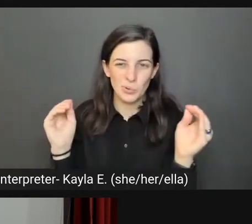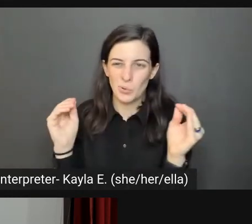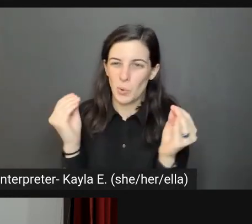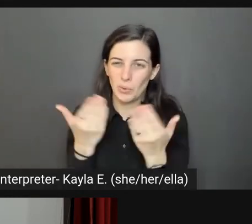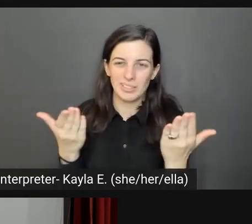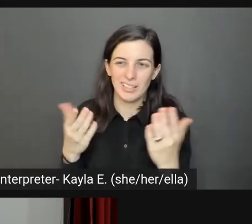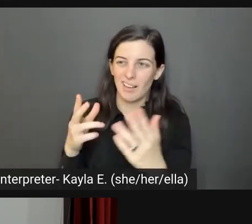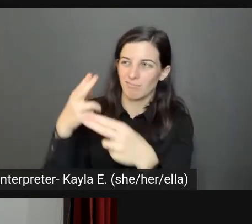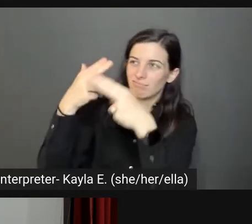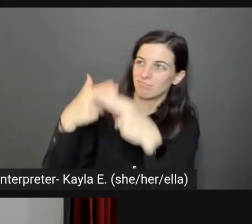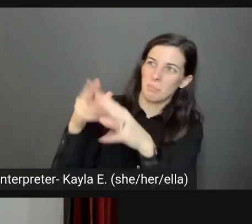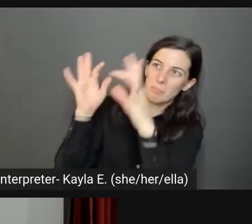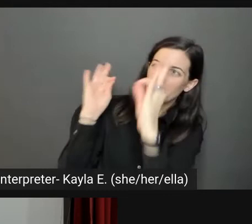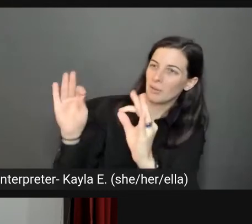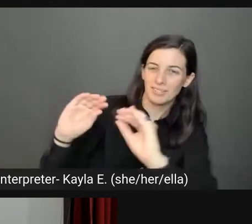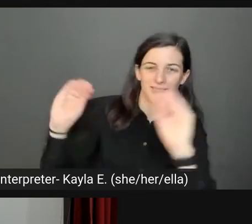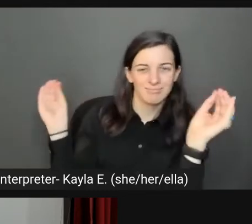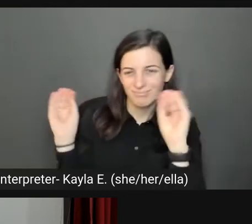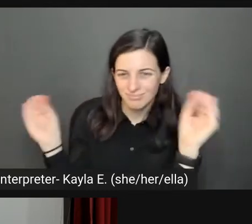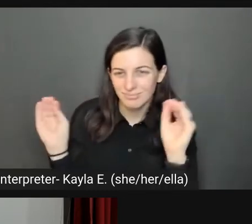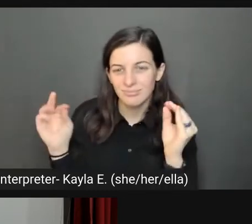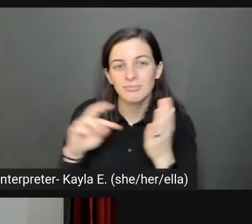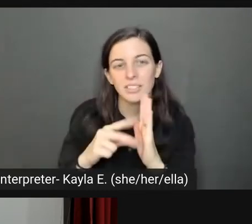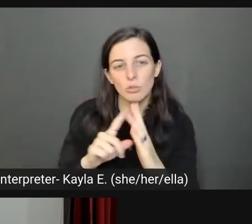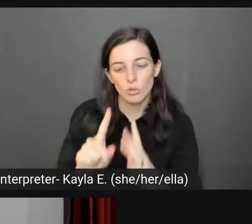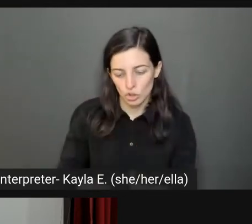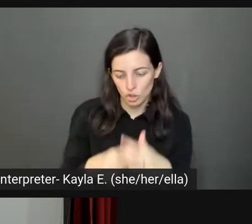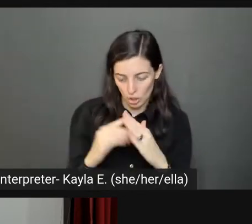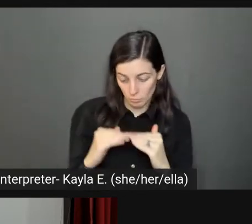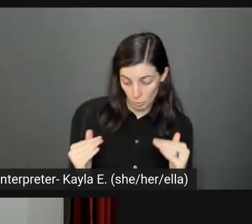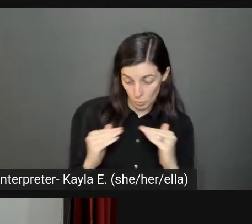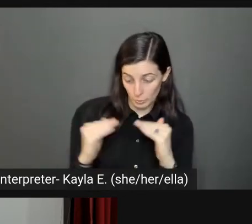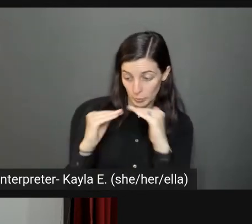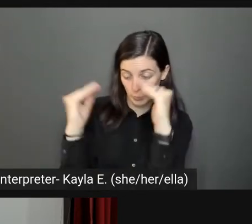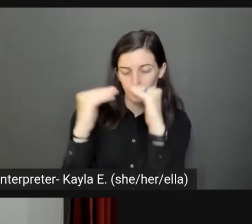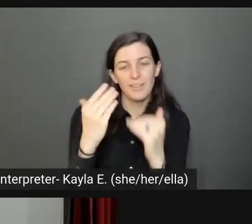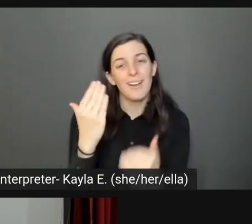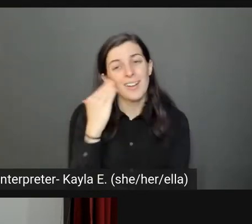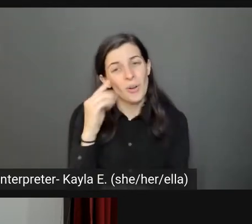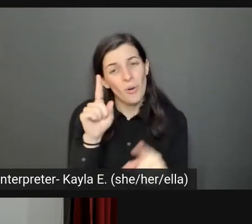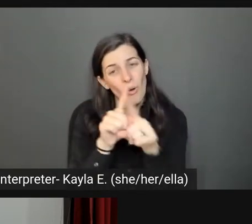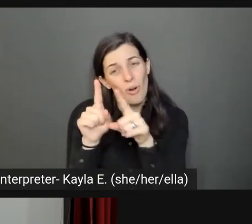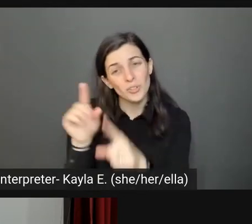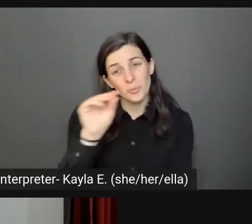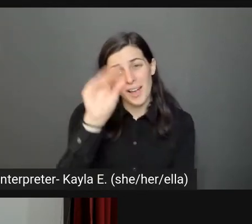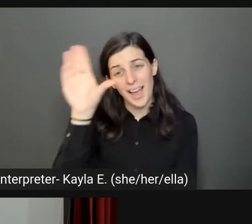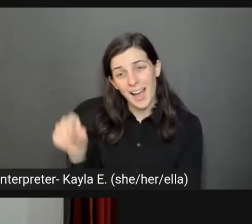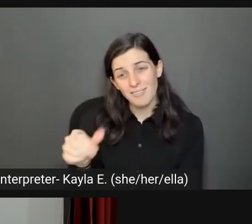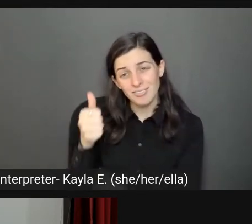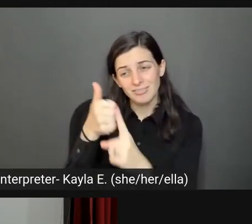and just work the way through. I also know that in Africa there are many, many initiatives